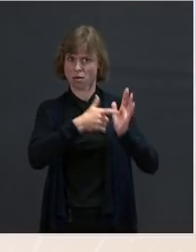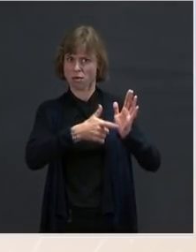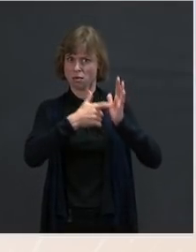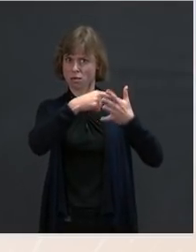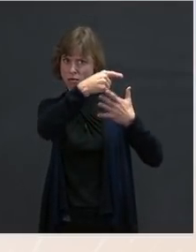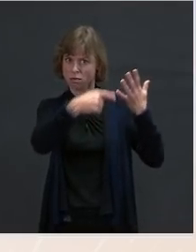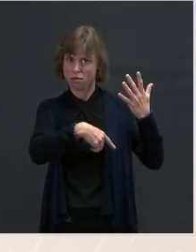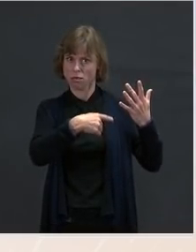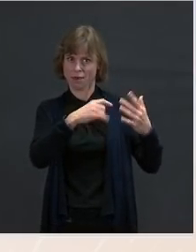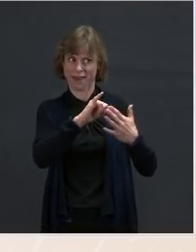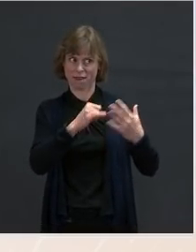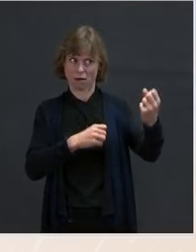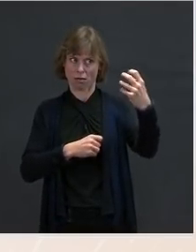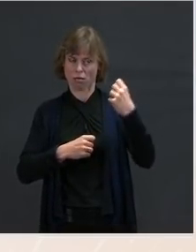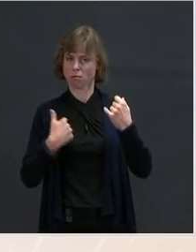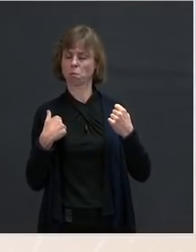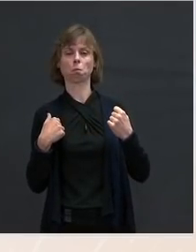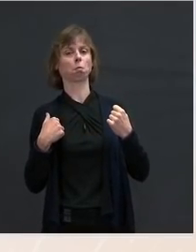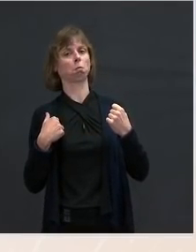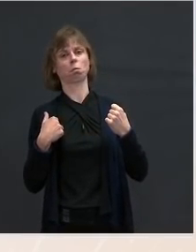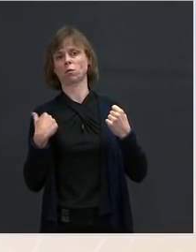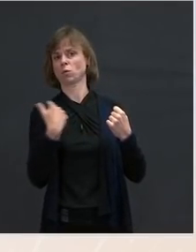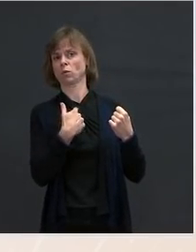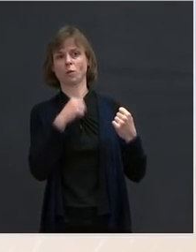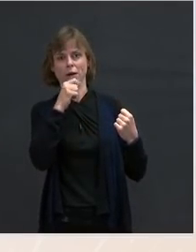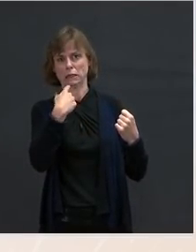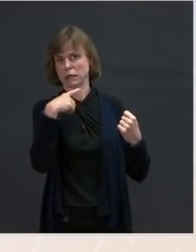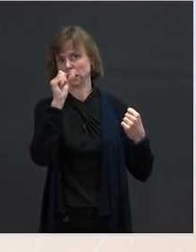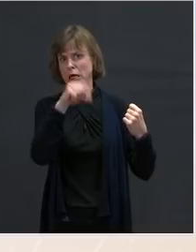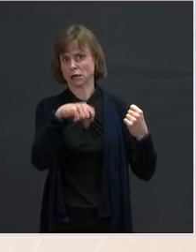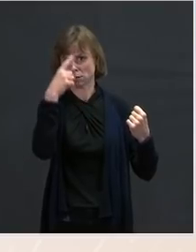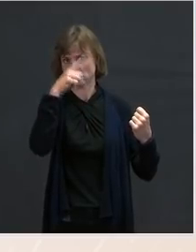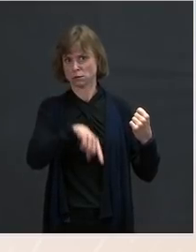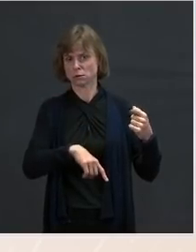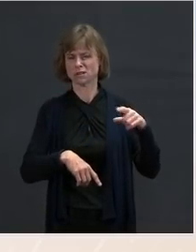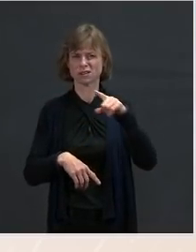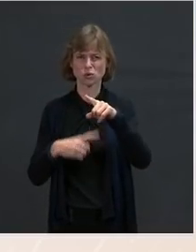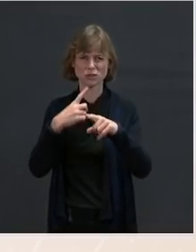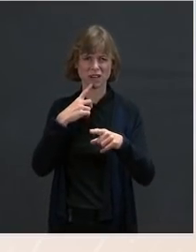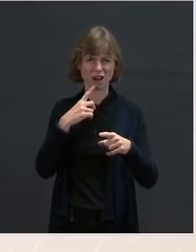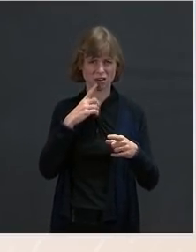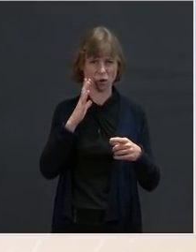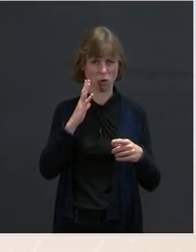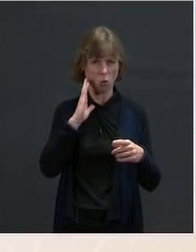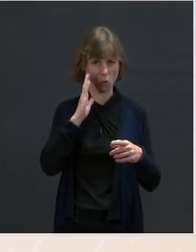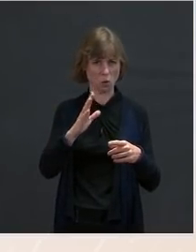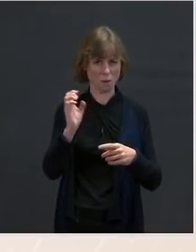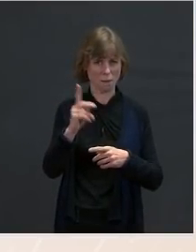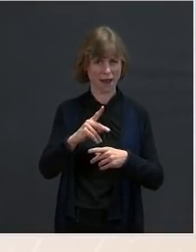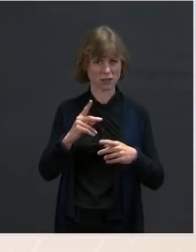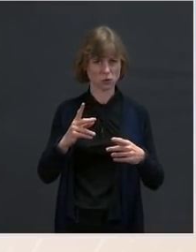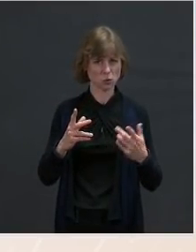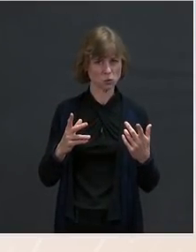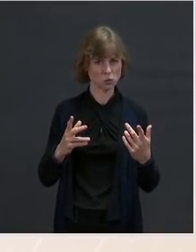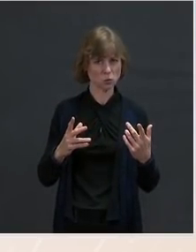The Press: Does this kind of rhetoric concern you, though, in terms of the possibility for diplomacy? Ms. Psaki: Well, I think we're at the stage where we're waiting.